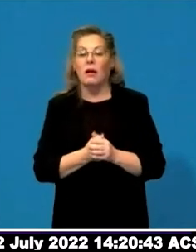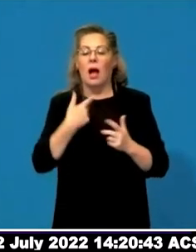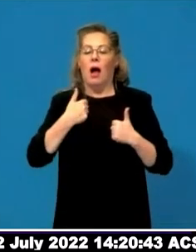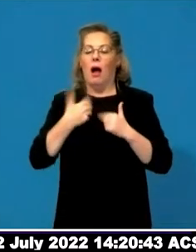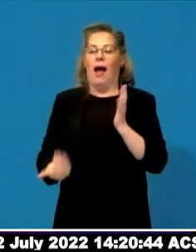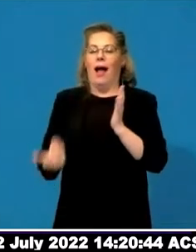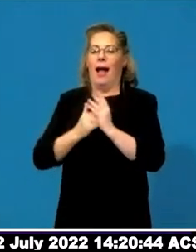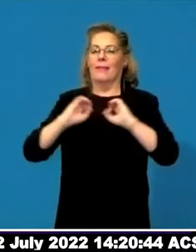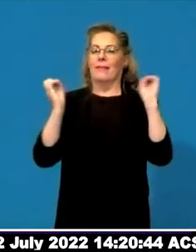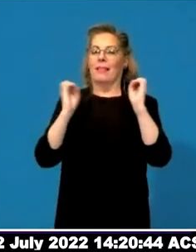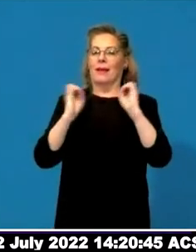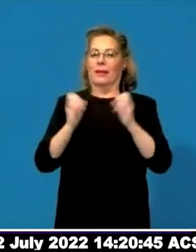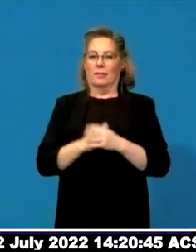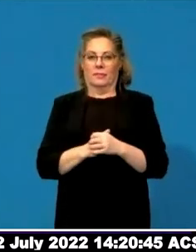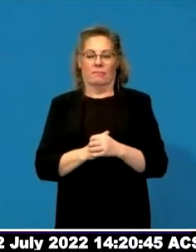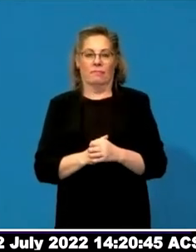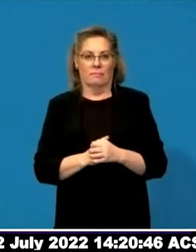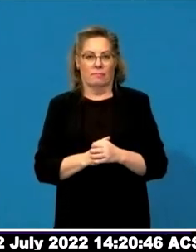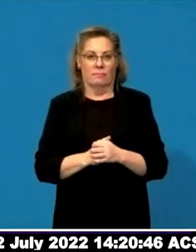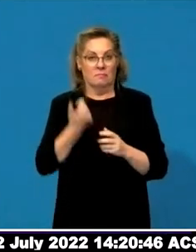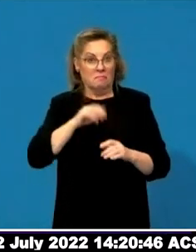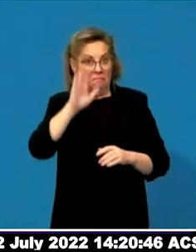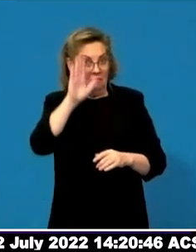COMMISSIONER McEWIN: Chair, do you mind if - No, no. Go on. You go.